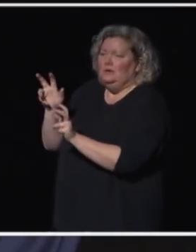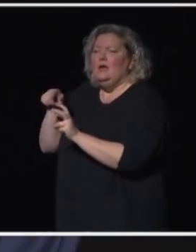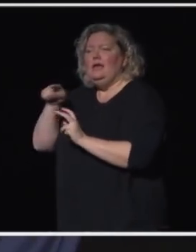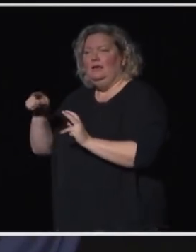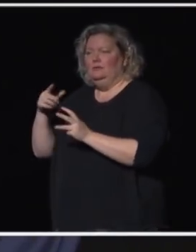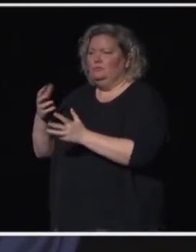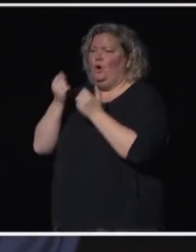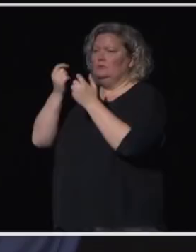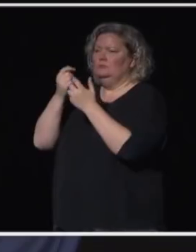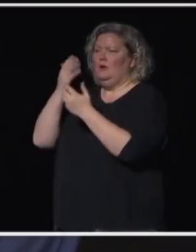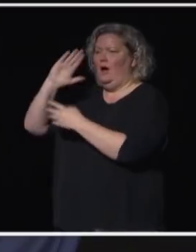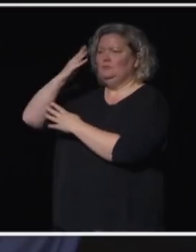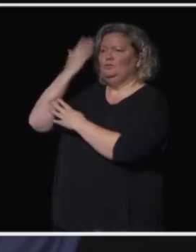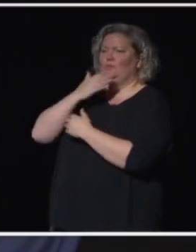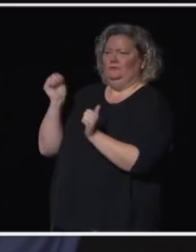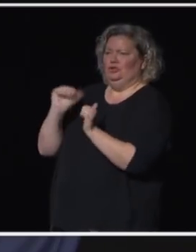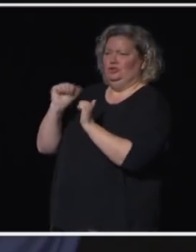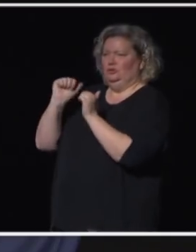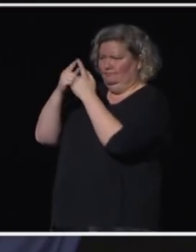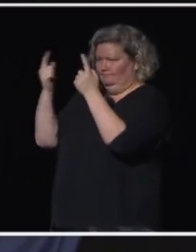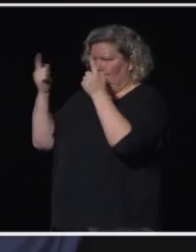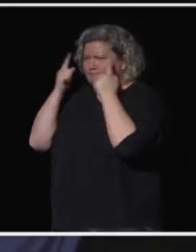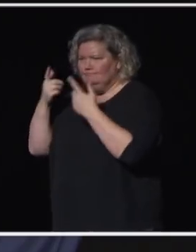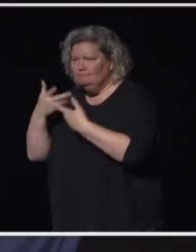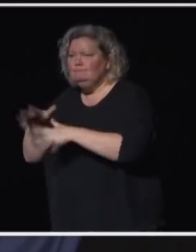And now they were gone, and their legacy was a great fear.